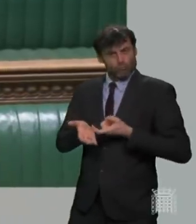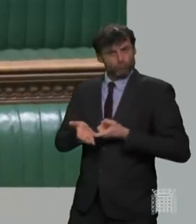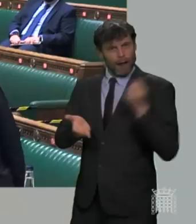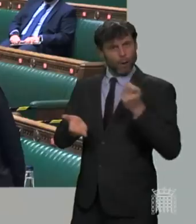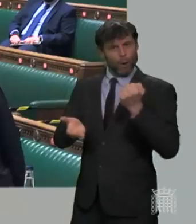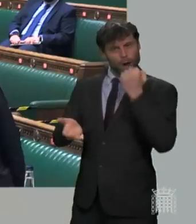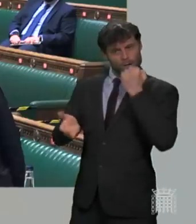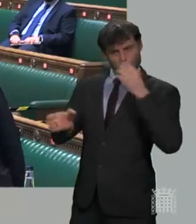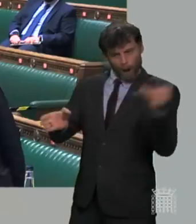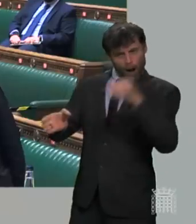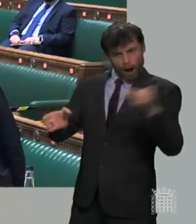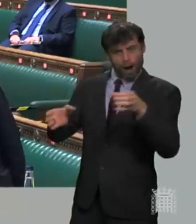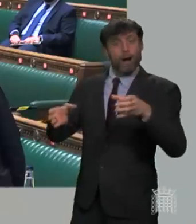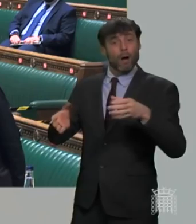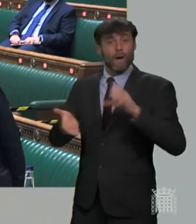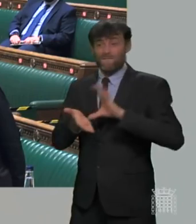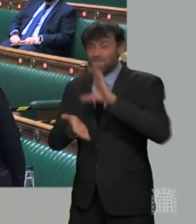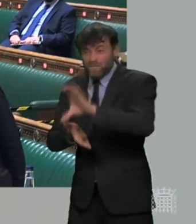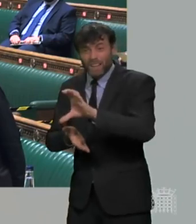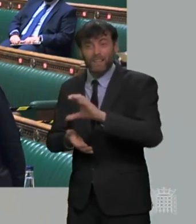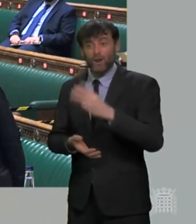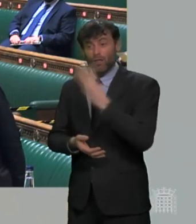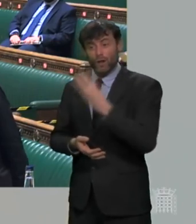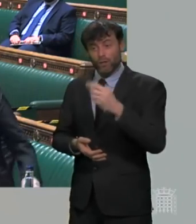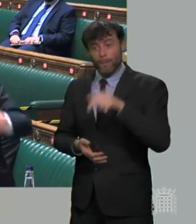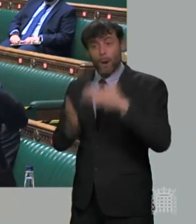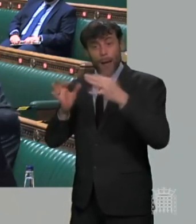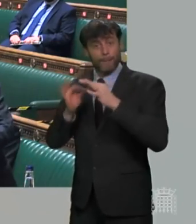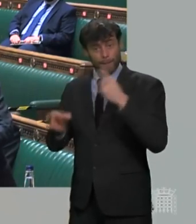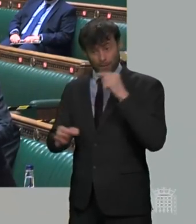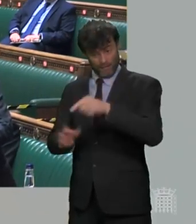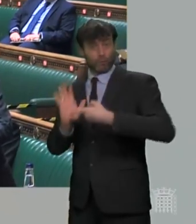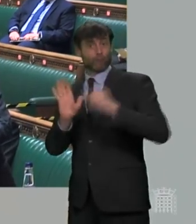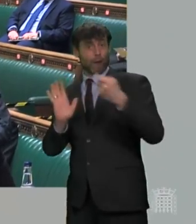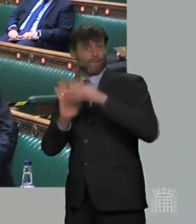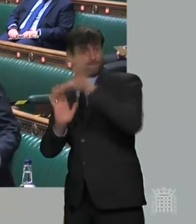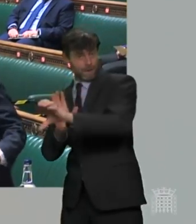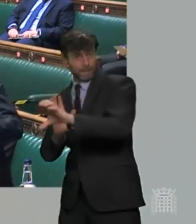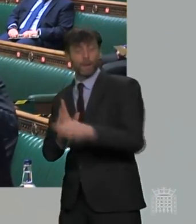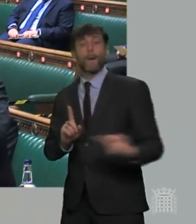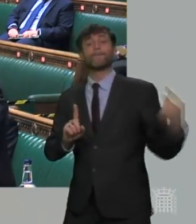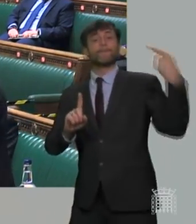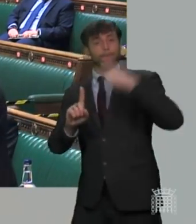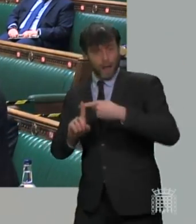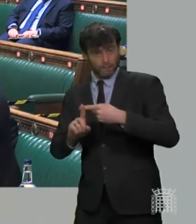in NHS funding of £33.9 billion, but because of the pandemic we have put another £63 billion